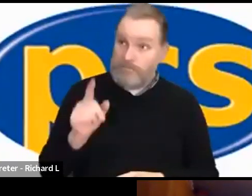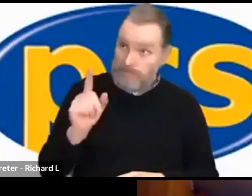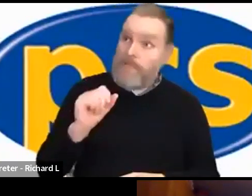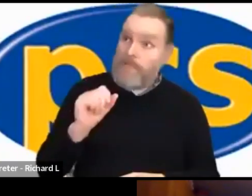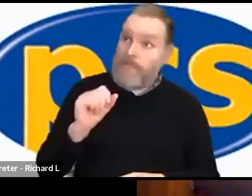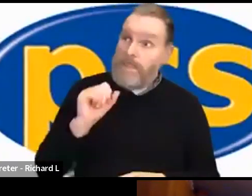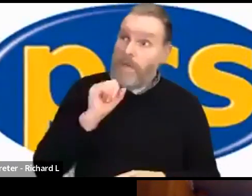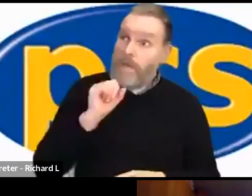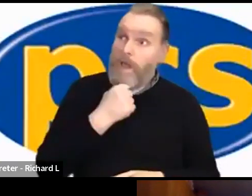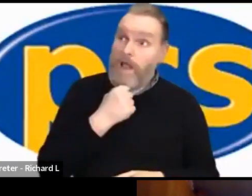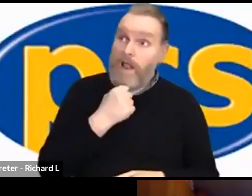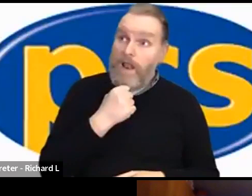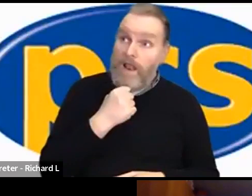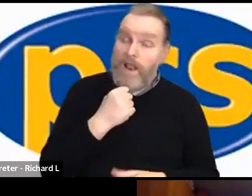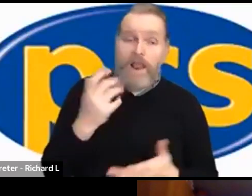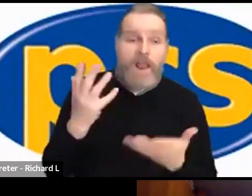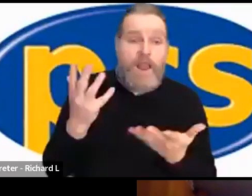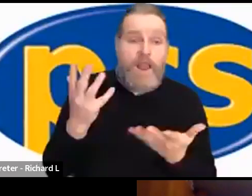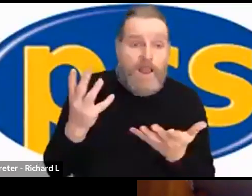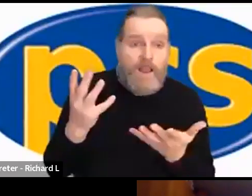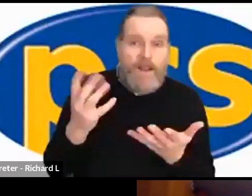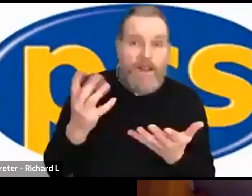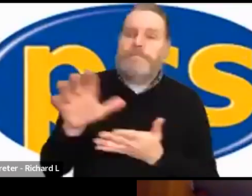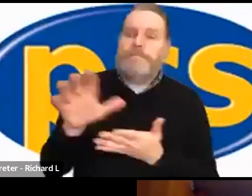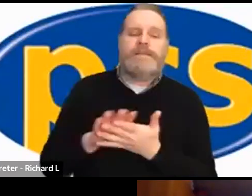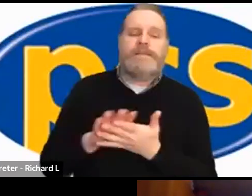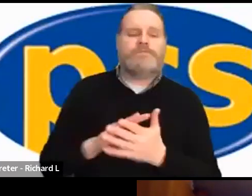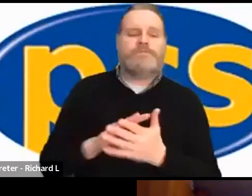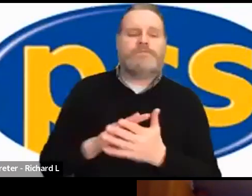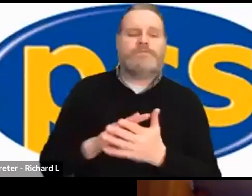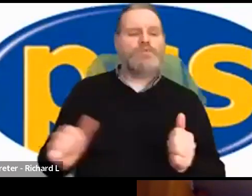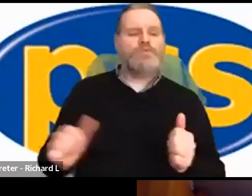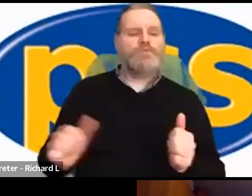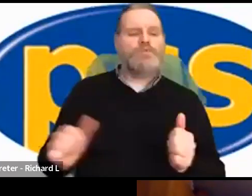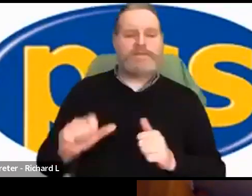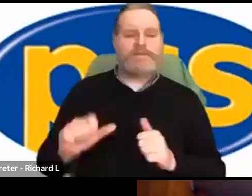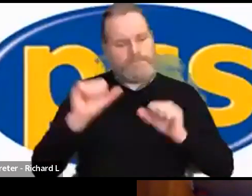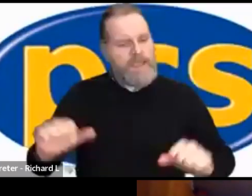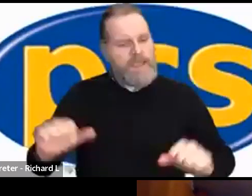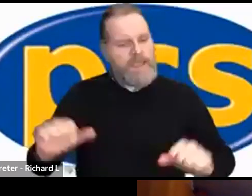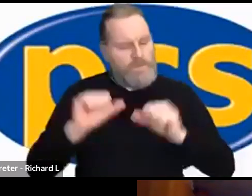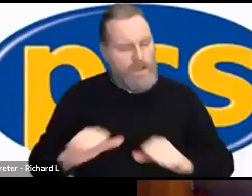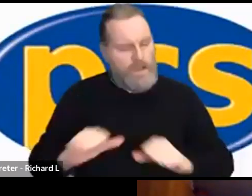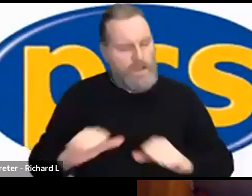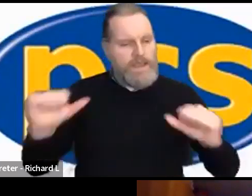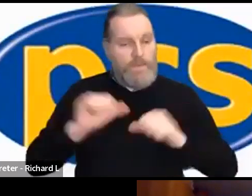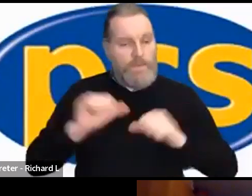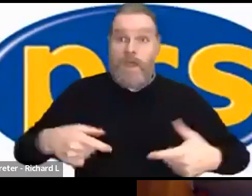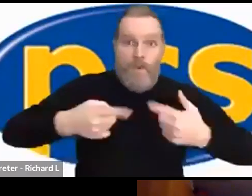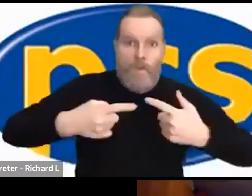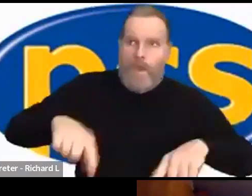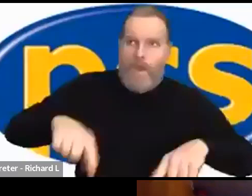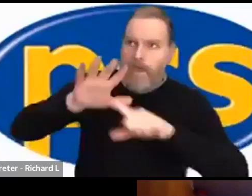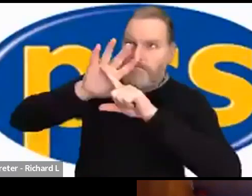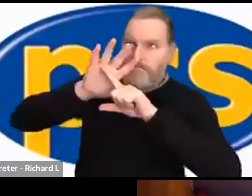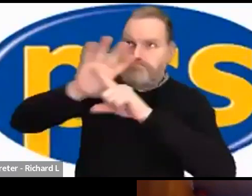that mean that they won't do it. do it absolutely. No, it doesn't what it means is they haven't been prepared to do it prepared to do it yet, but if we can put pressure on them and